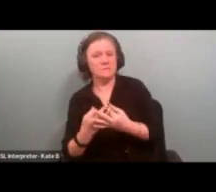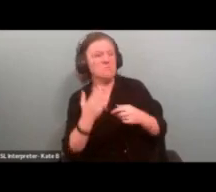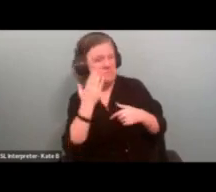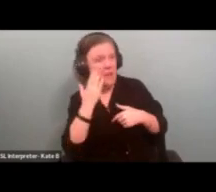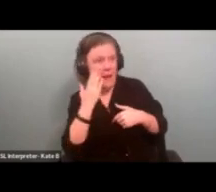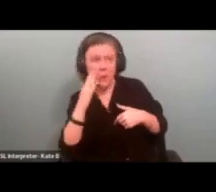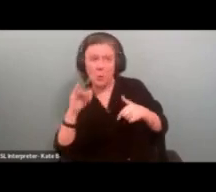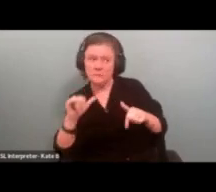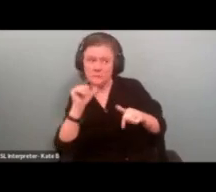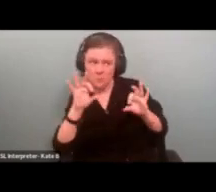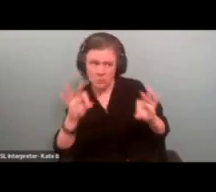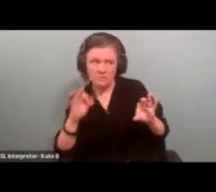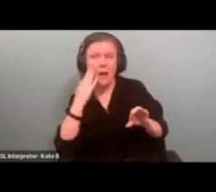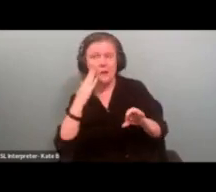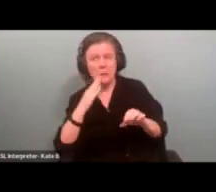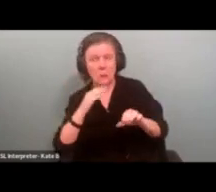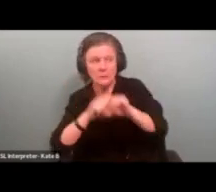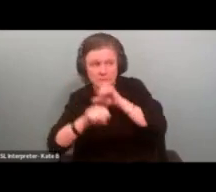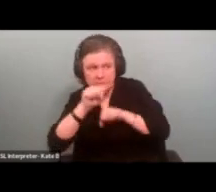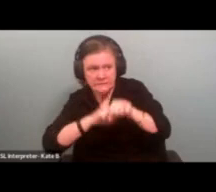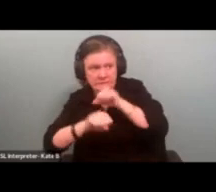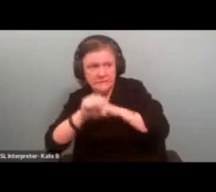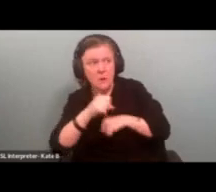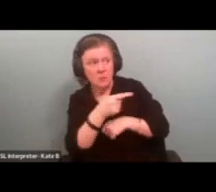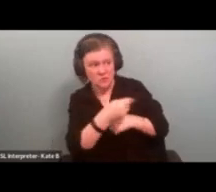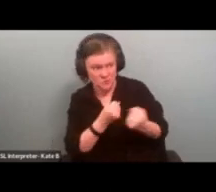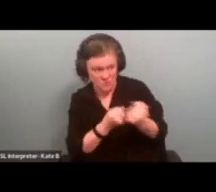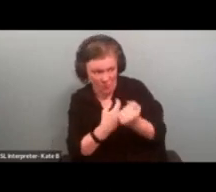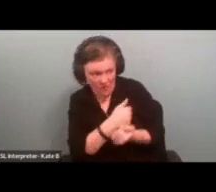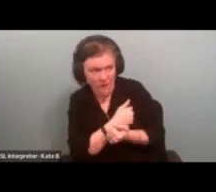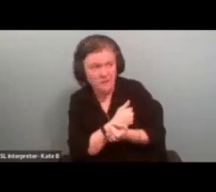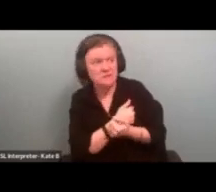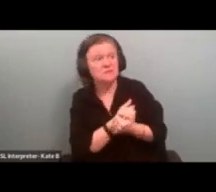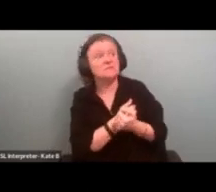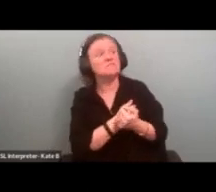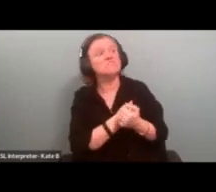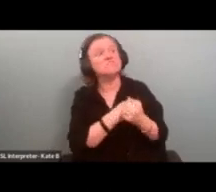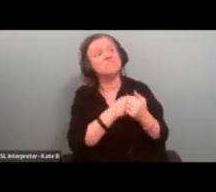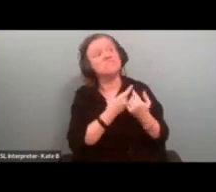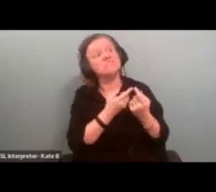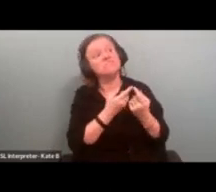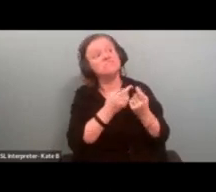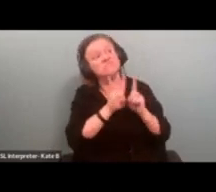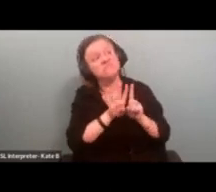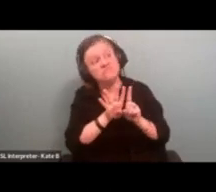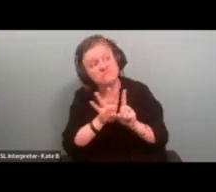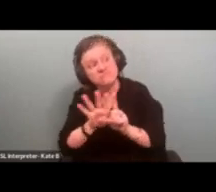way. But somebody's gonna stand next to them and be with them as they take this journey, and that